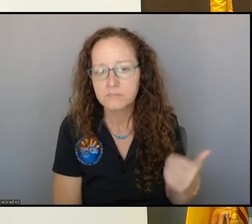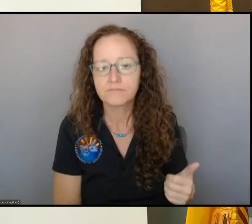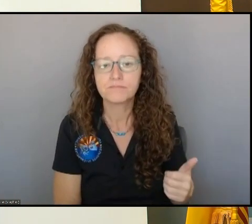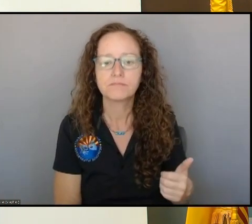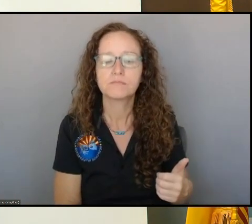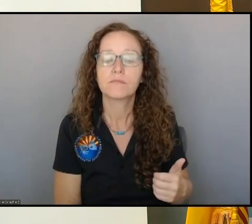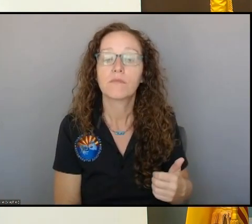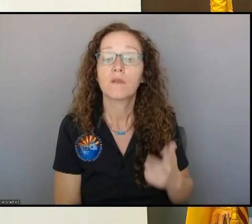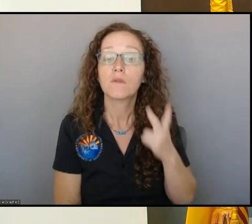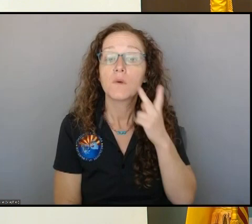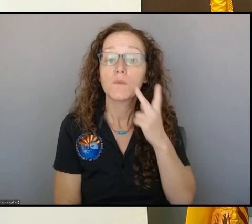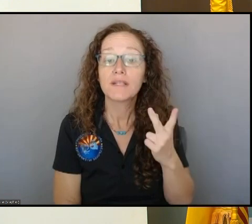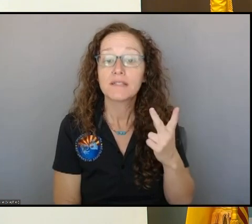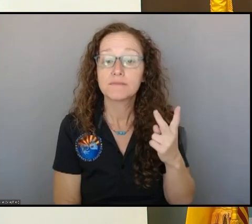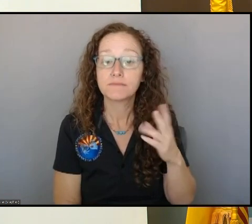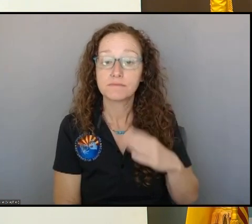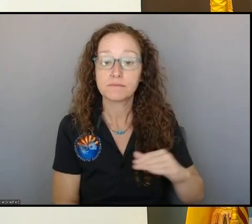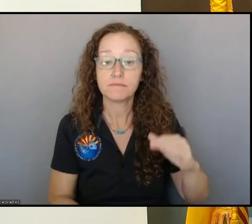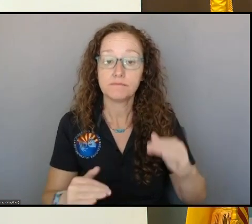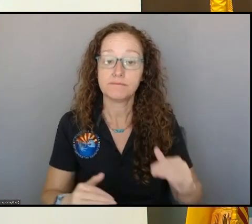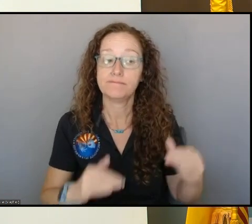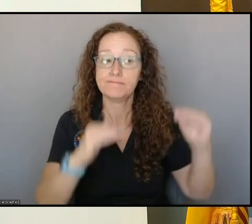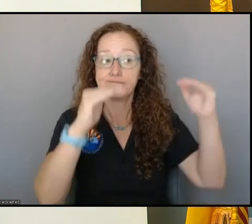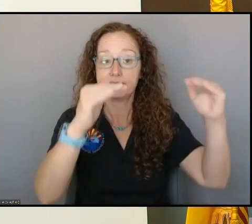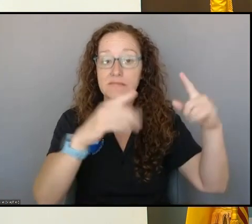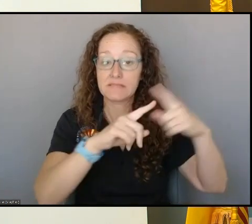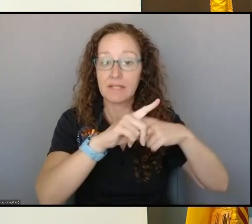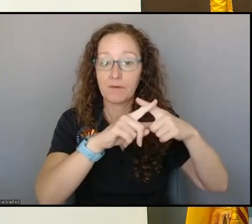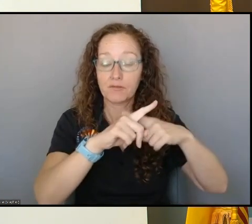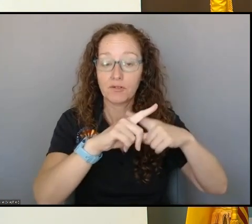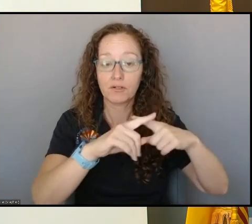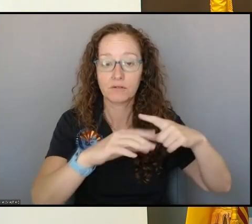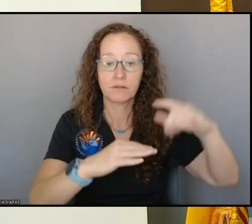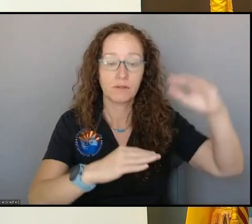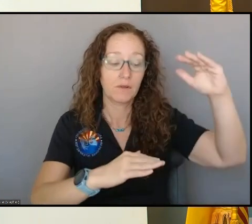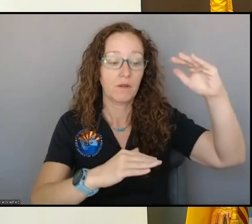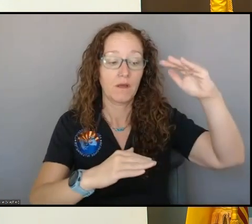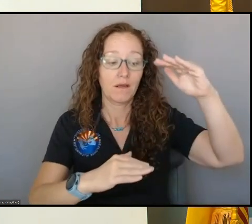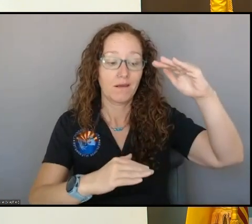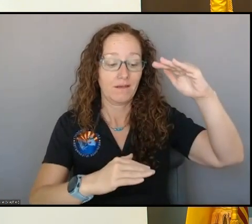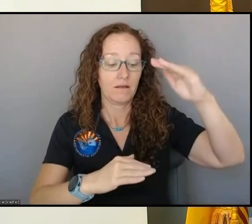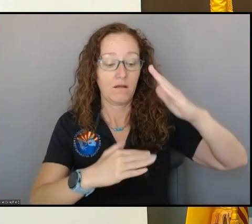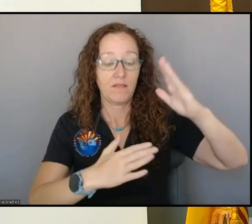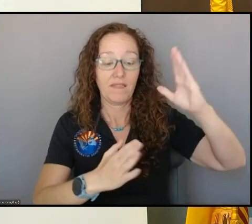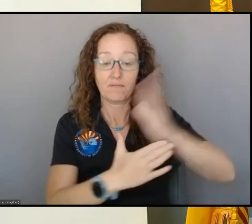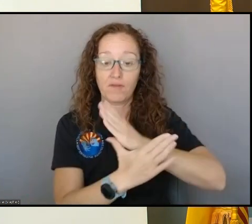little bit of cooling. That's because more moisture, more clouds, chances of showers usually tends to drop the